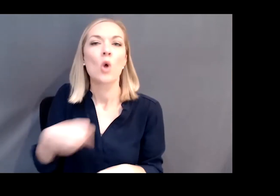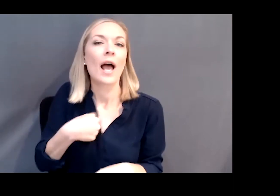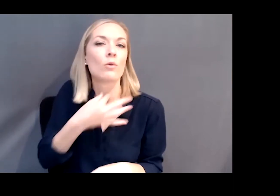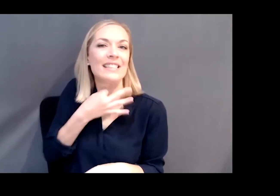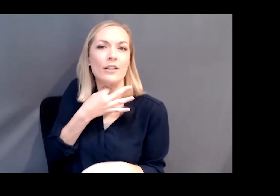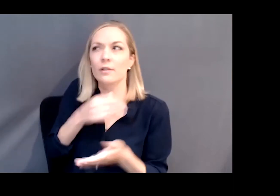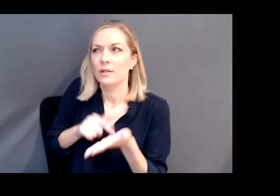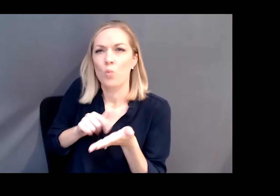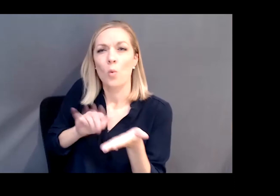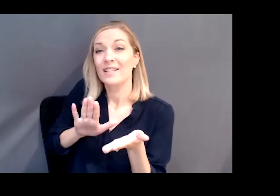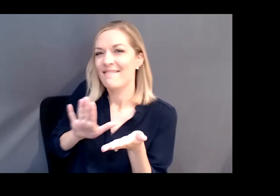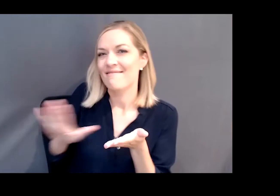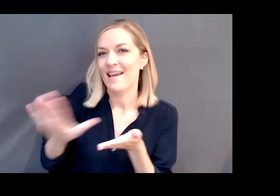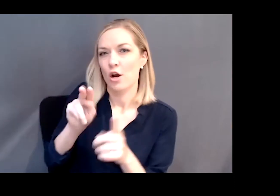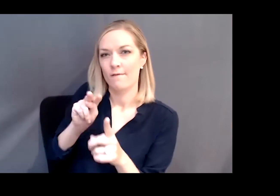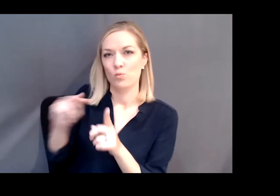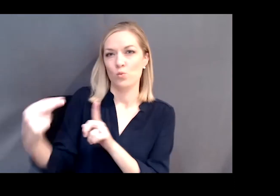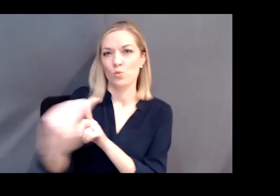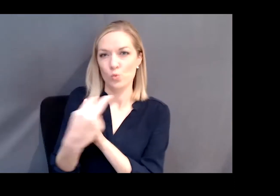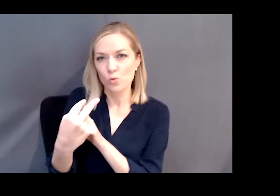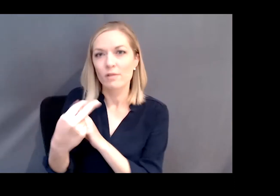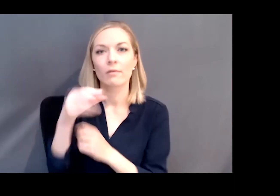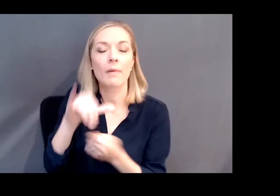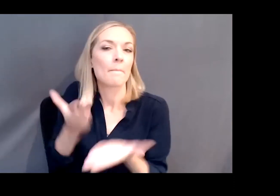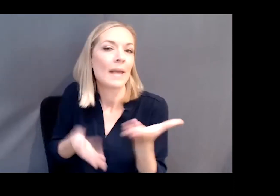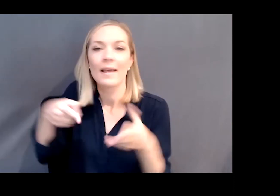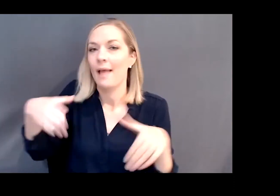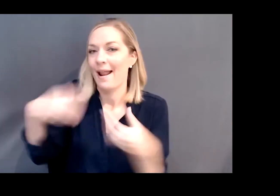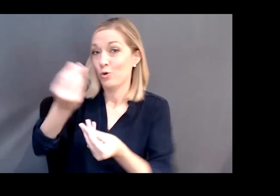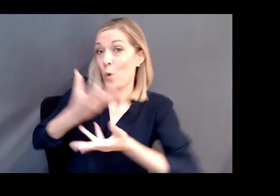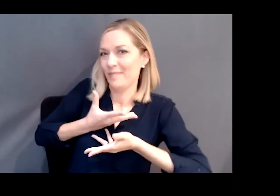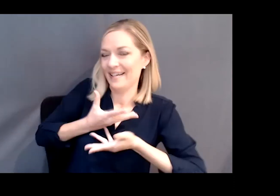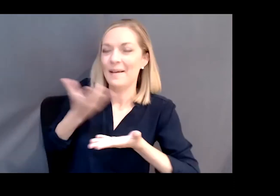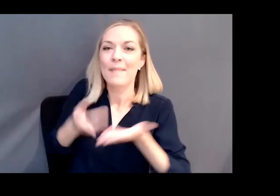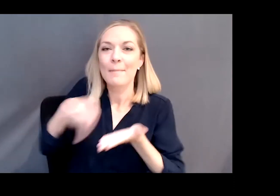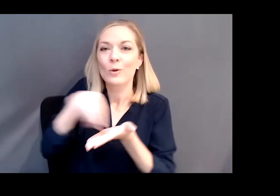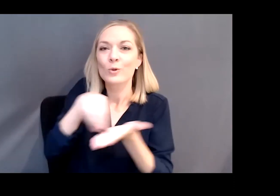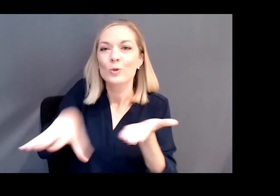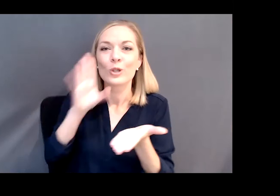I was curious about their perspective, maybe things they hadn't told me, but things that